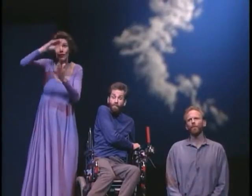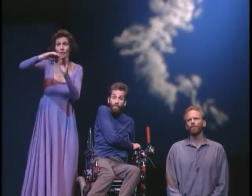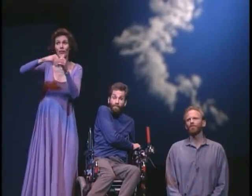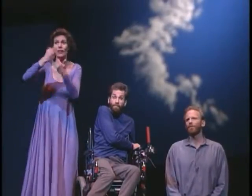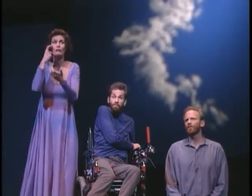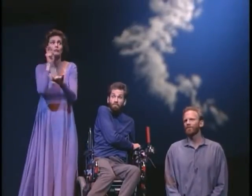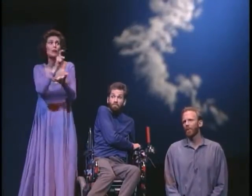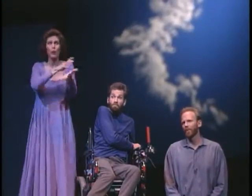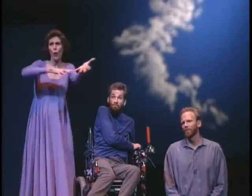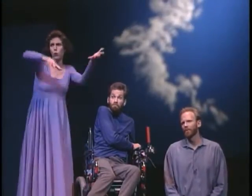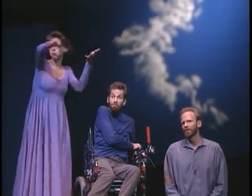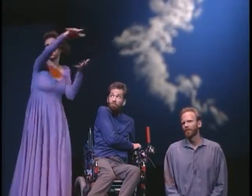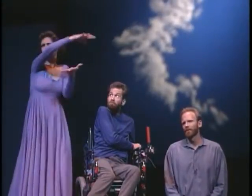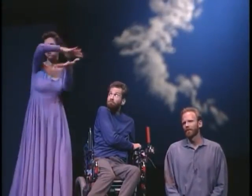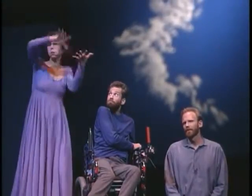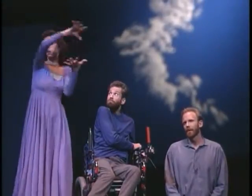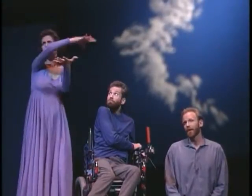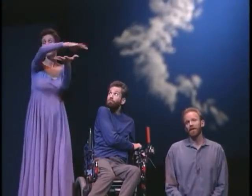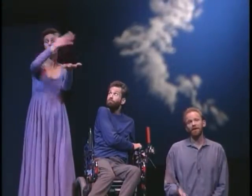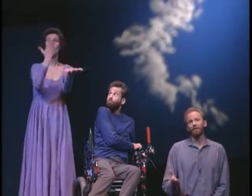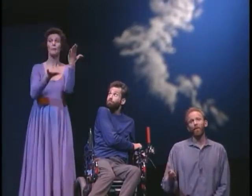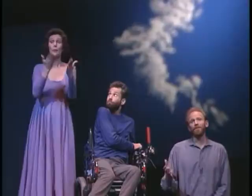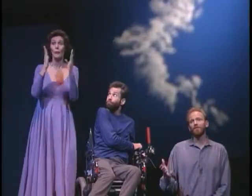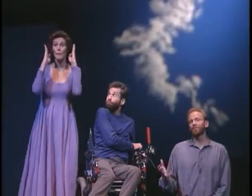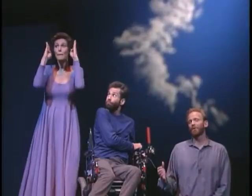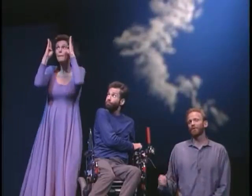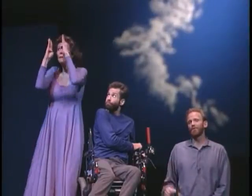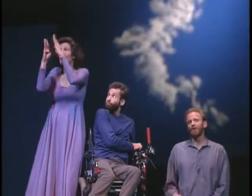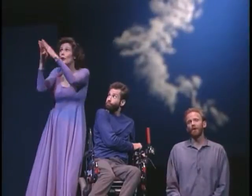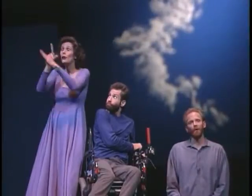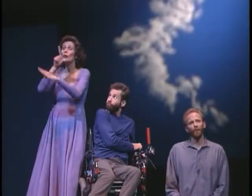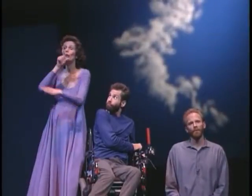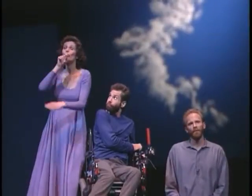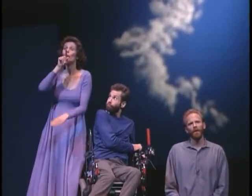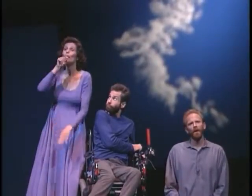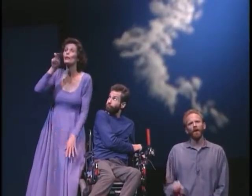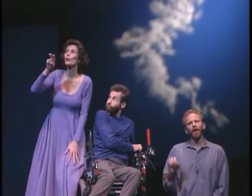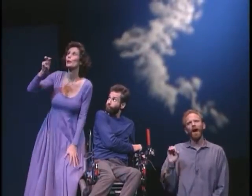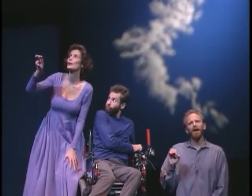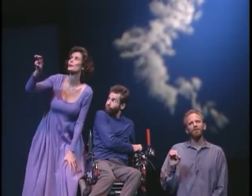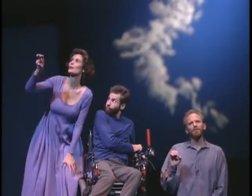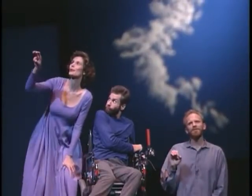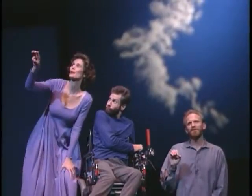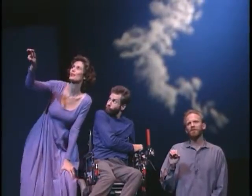before a storm I think if we watch the birds we'd know our eyes would see that